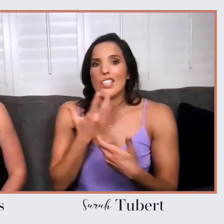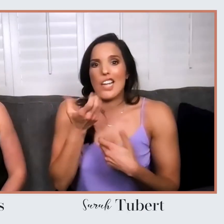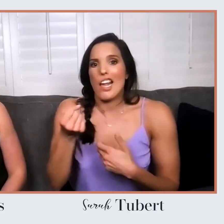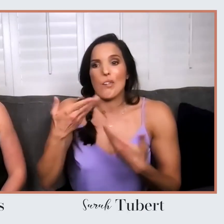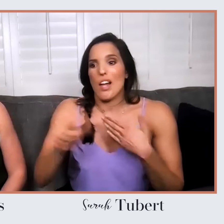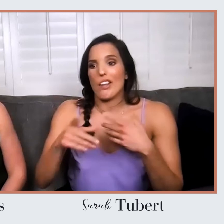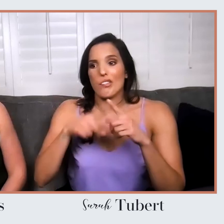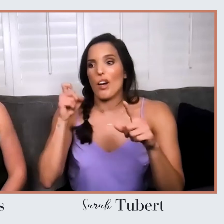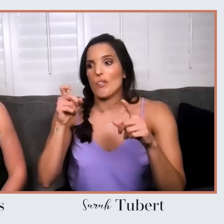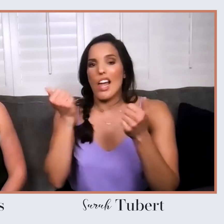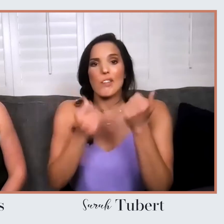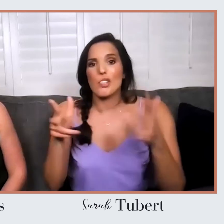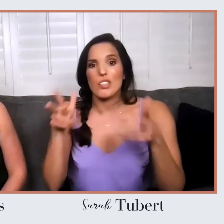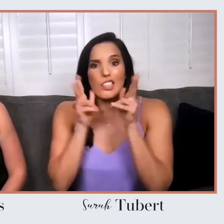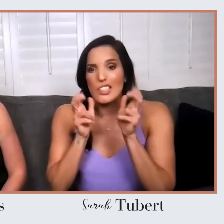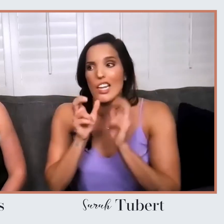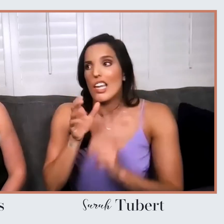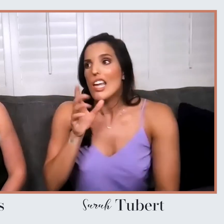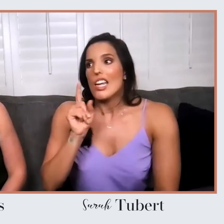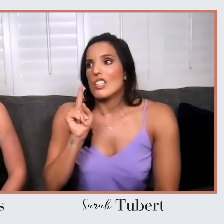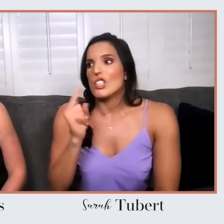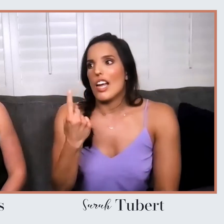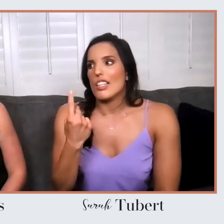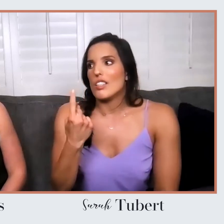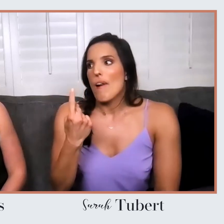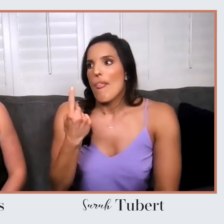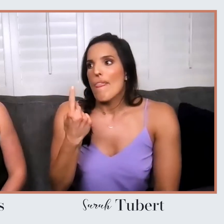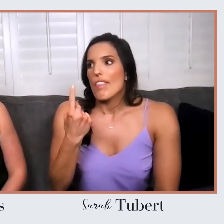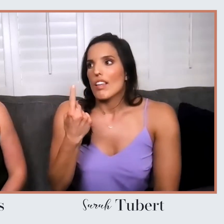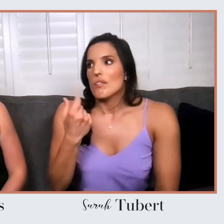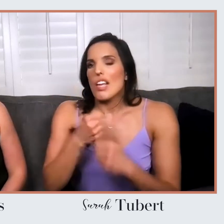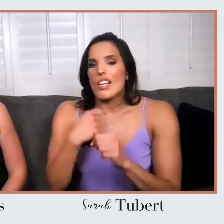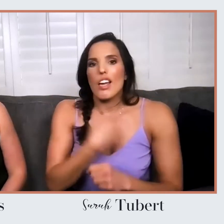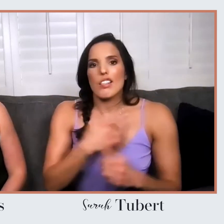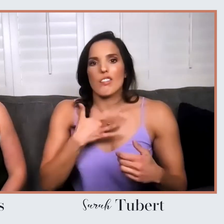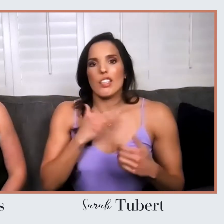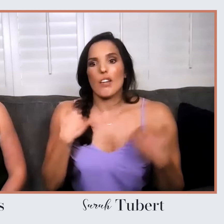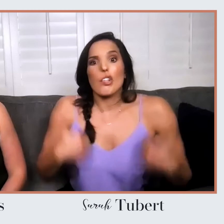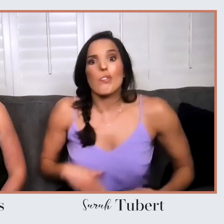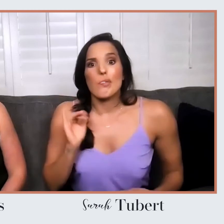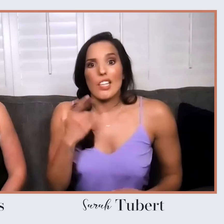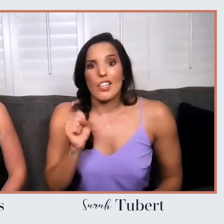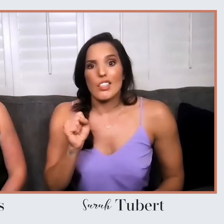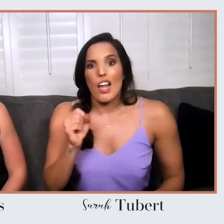to take away from anyone who's listening, it's just making us feel like we're human beings.